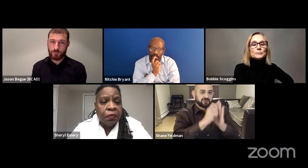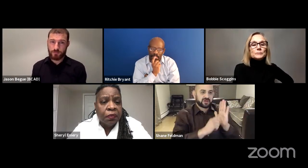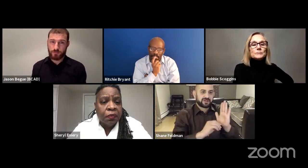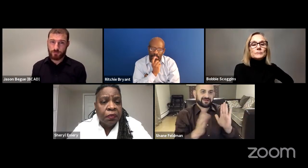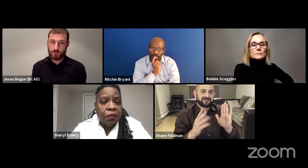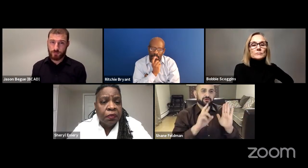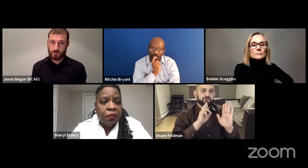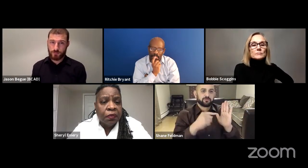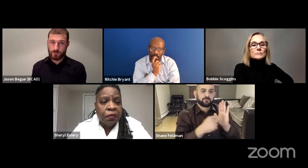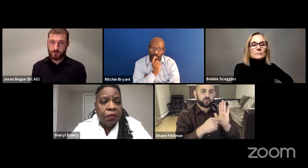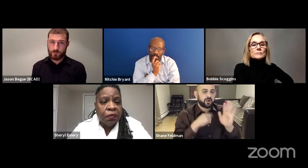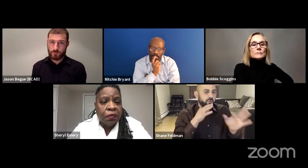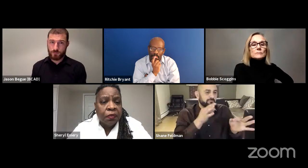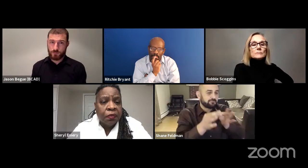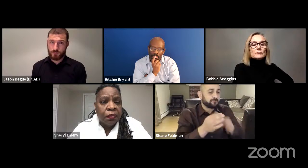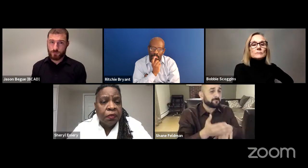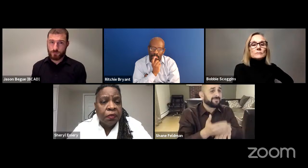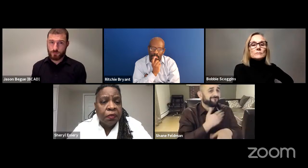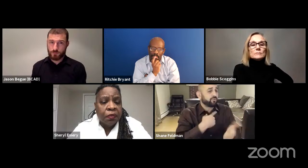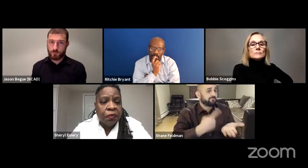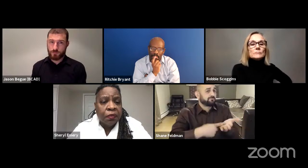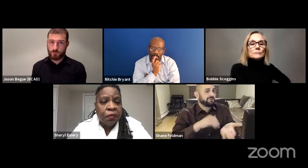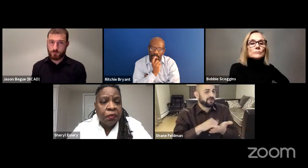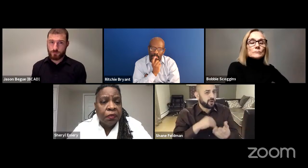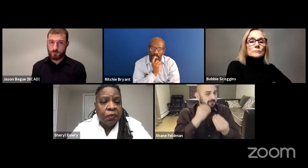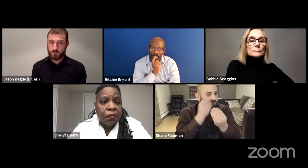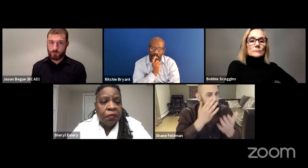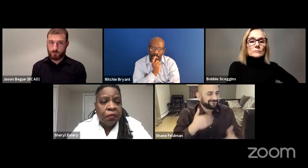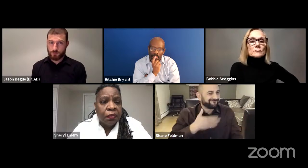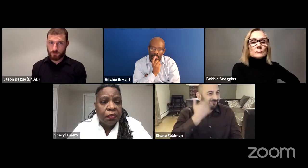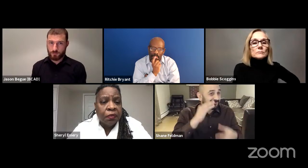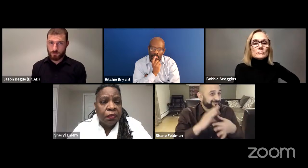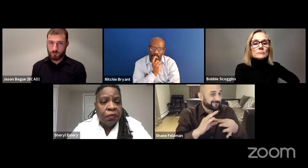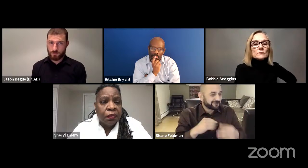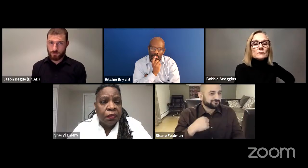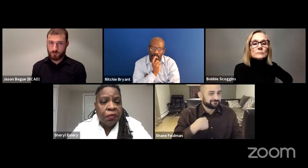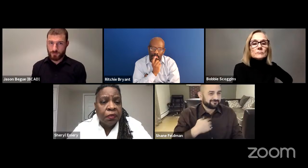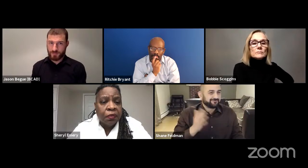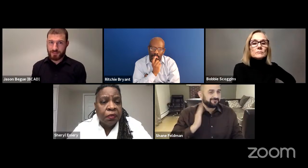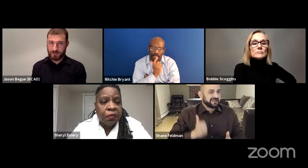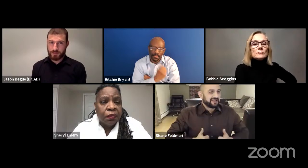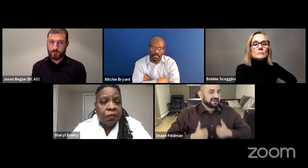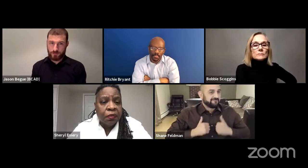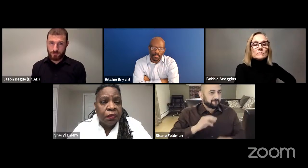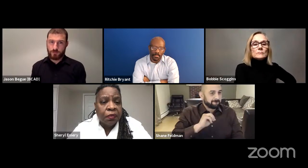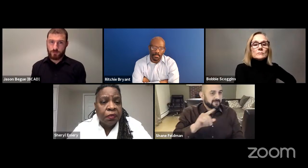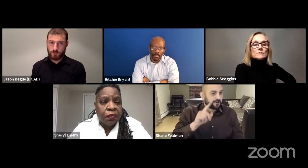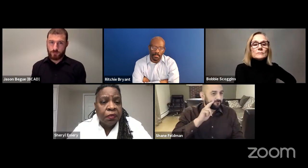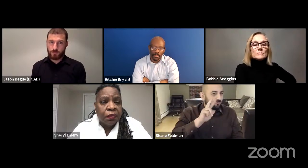I thank everybody. It's very important to have a report like that. Before I forget,